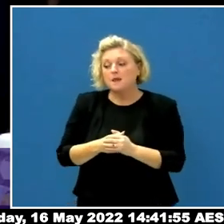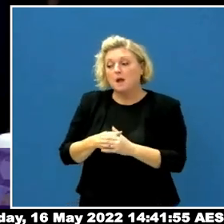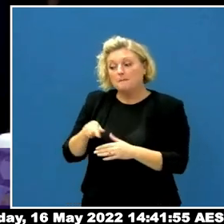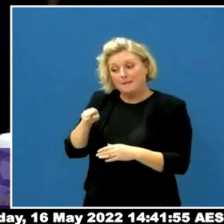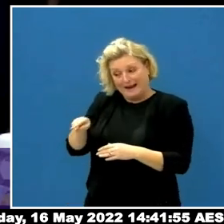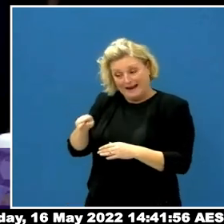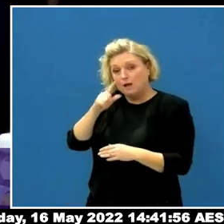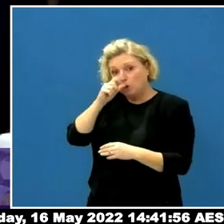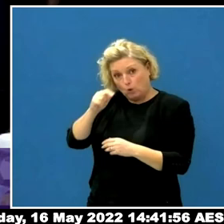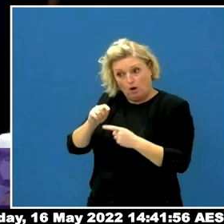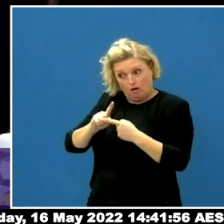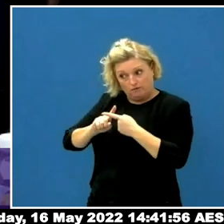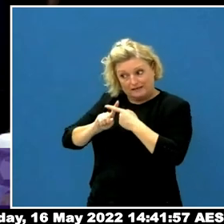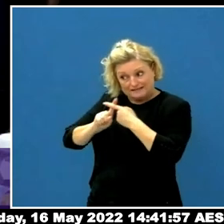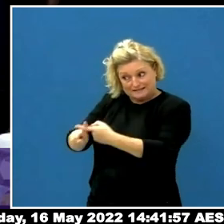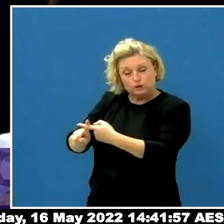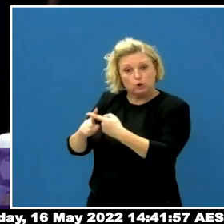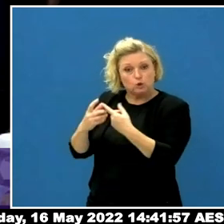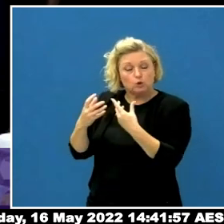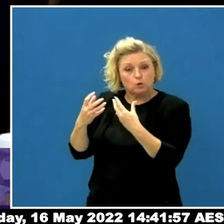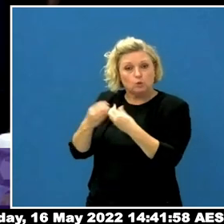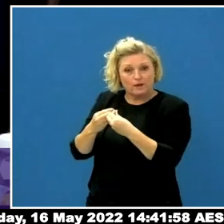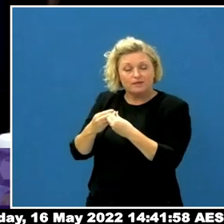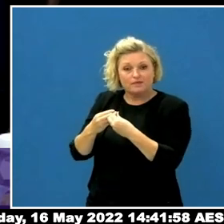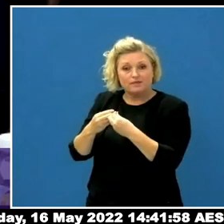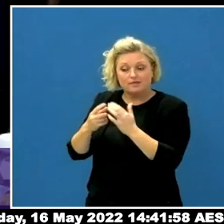conscious decision that you made to separate the roles?